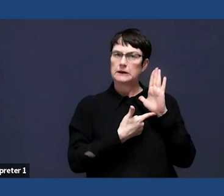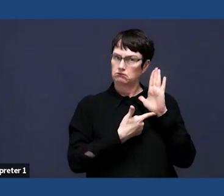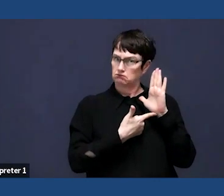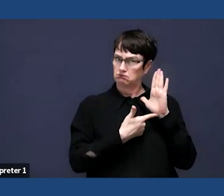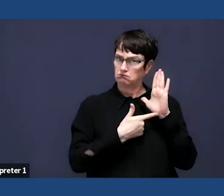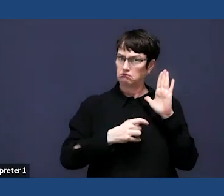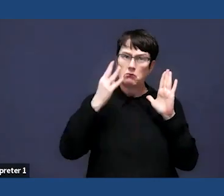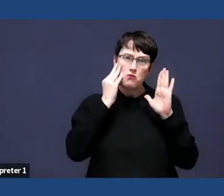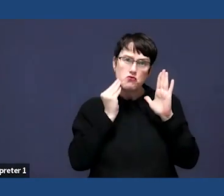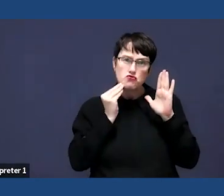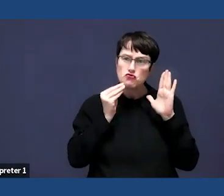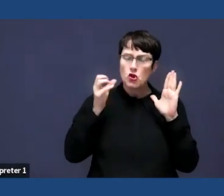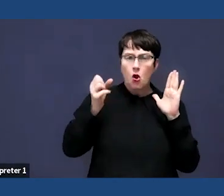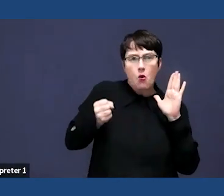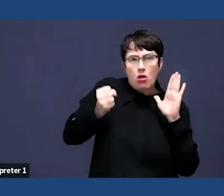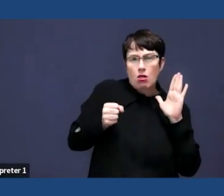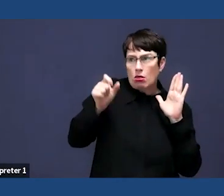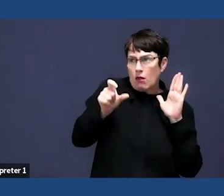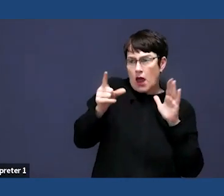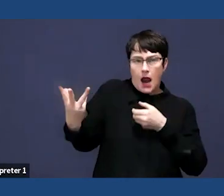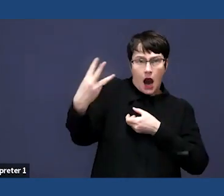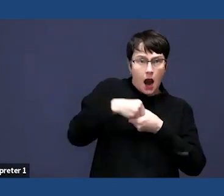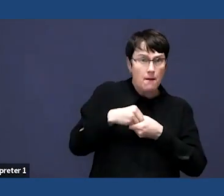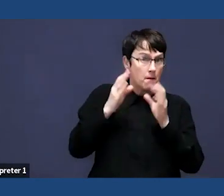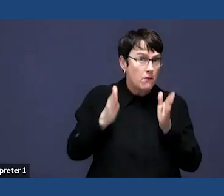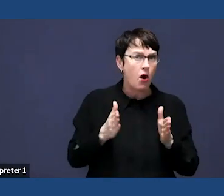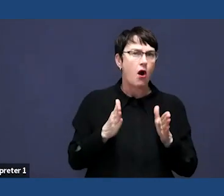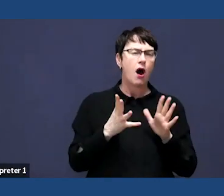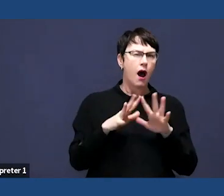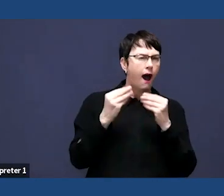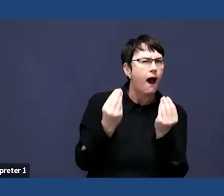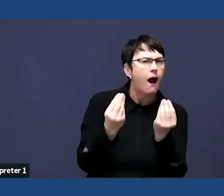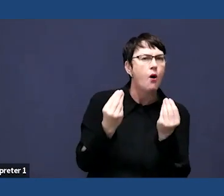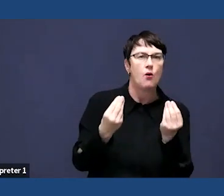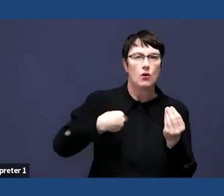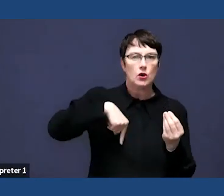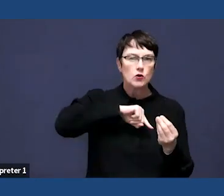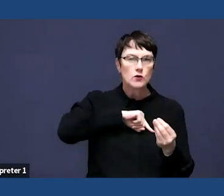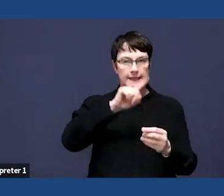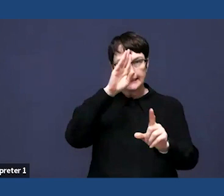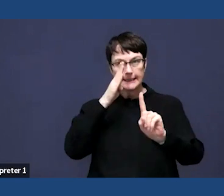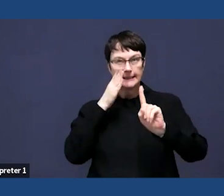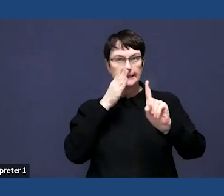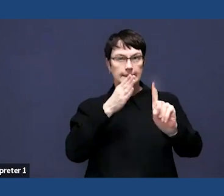effective prevention to address the human rights abuses.